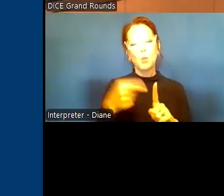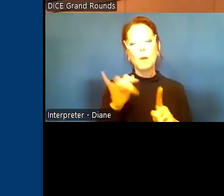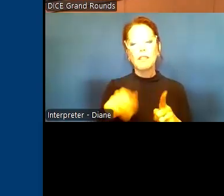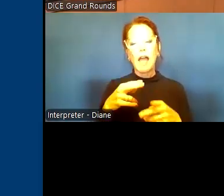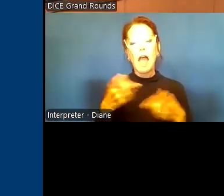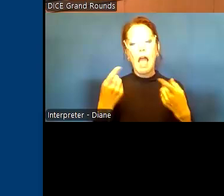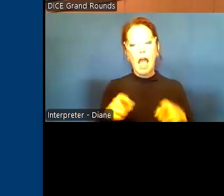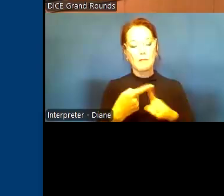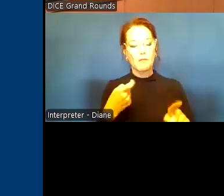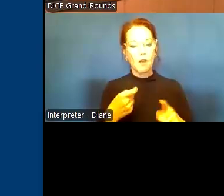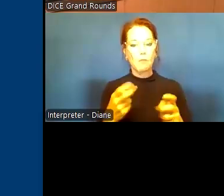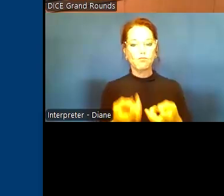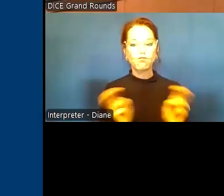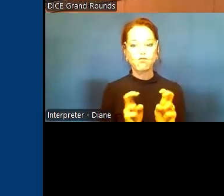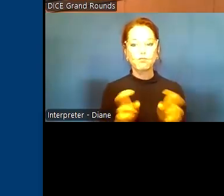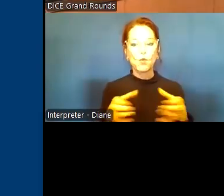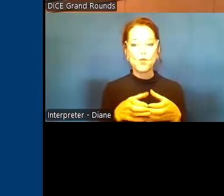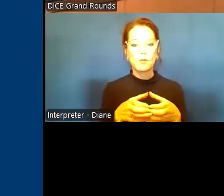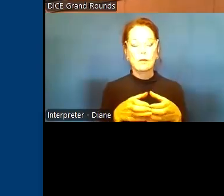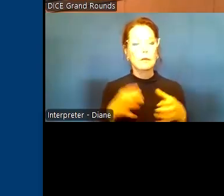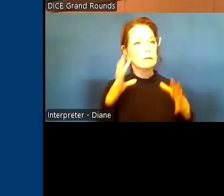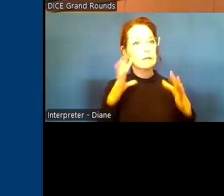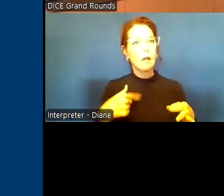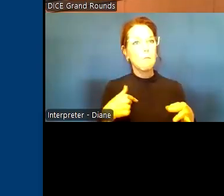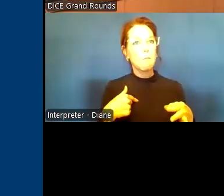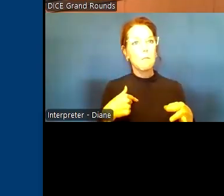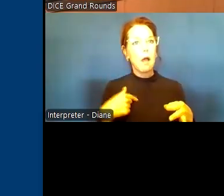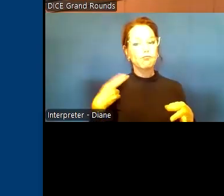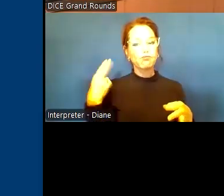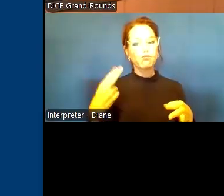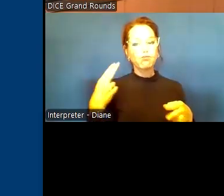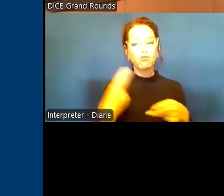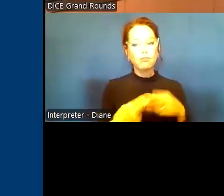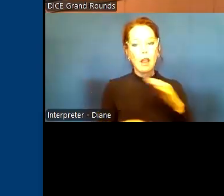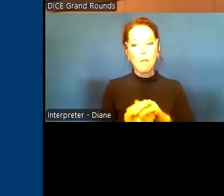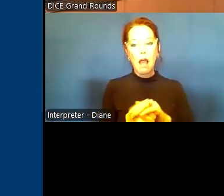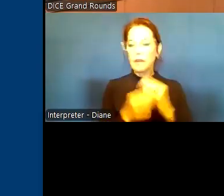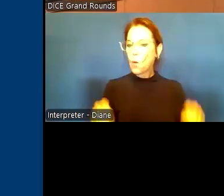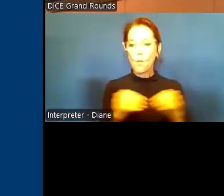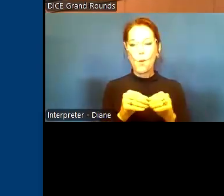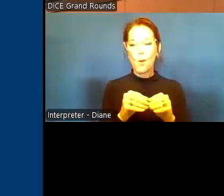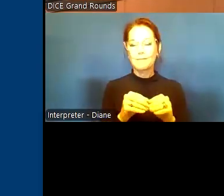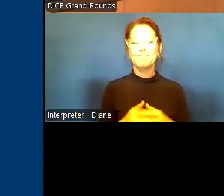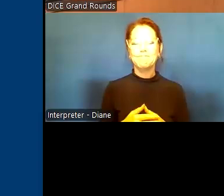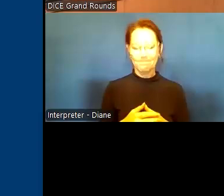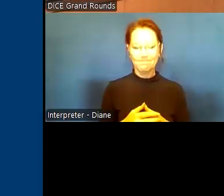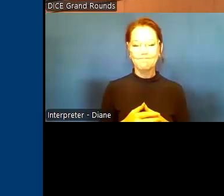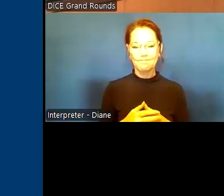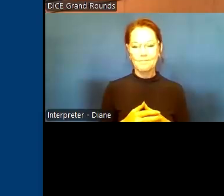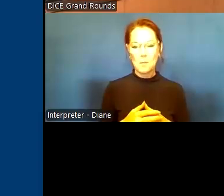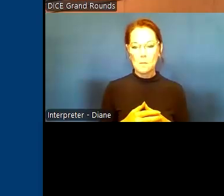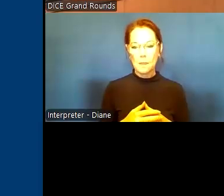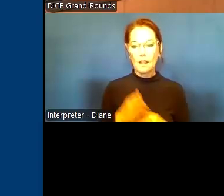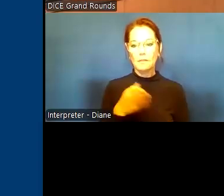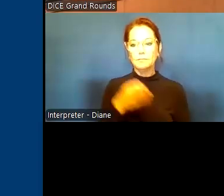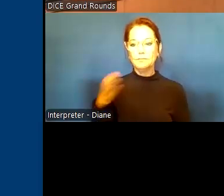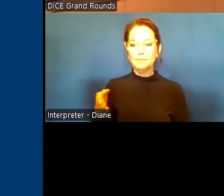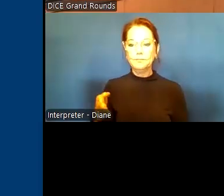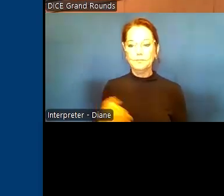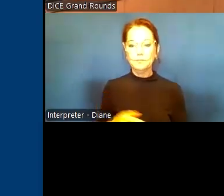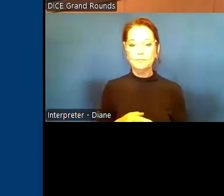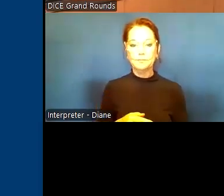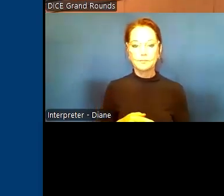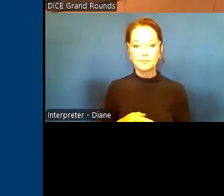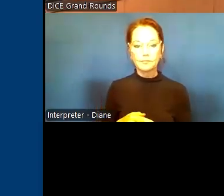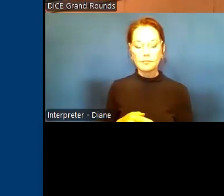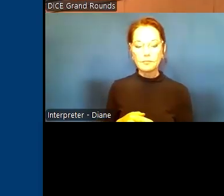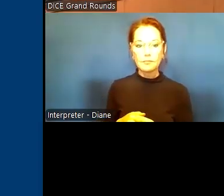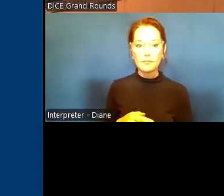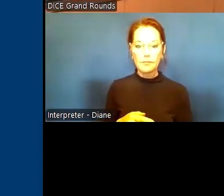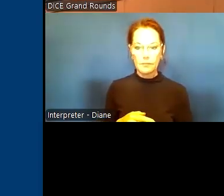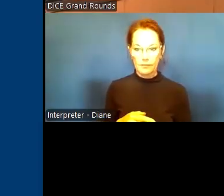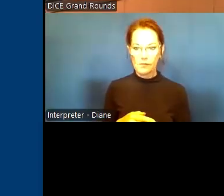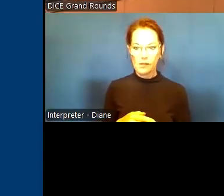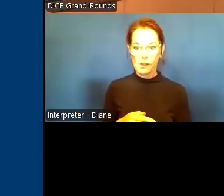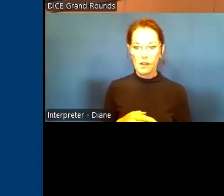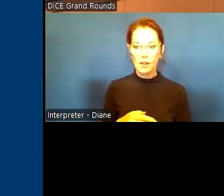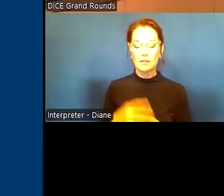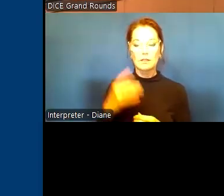anymore um I think to add to that for me um the shift has has been gradual I think um this group